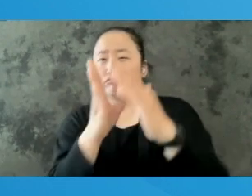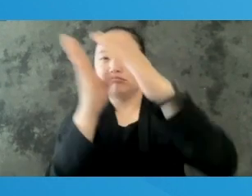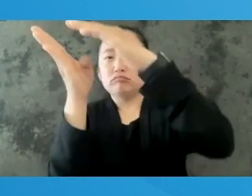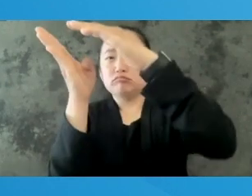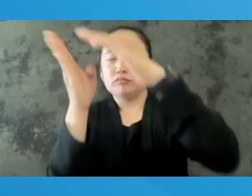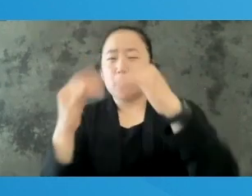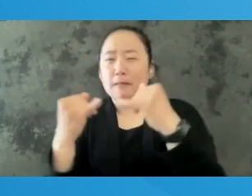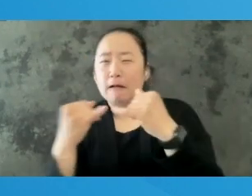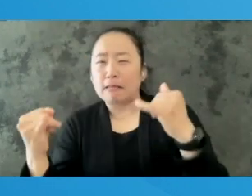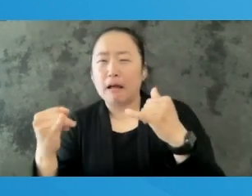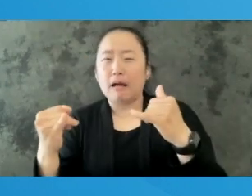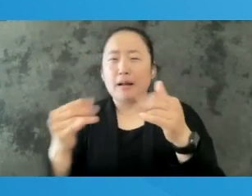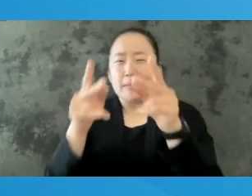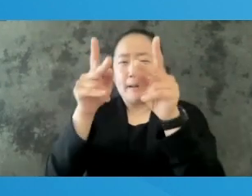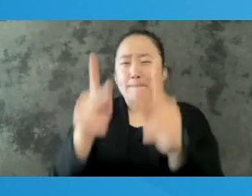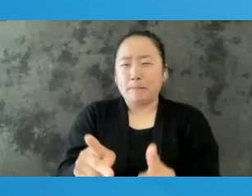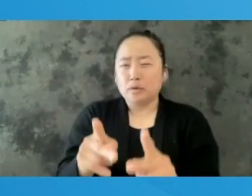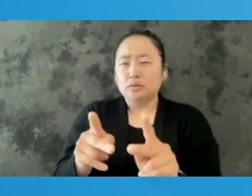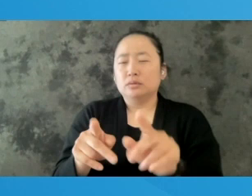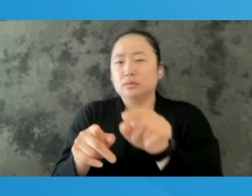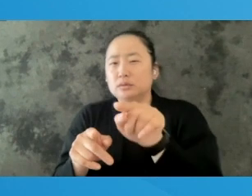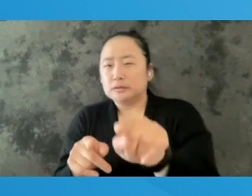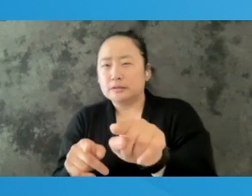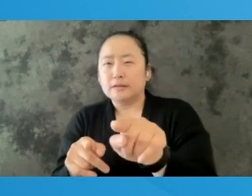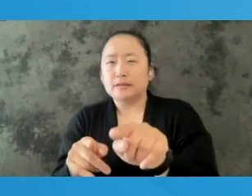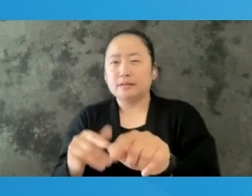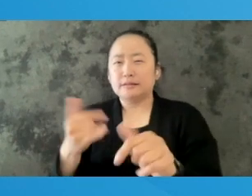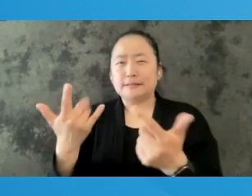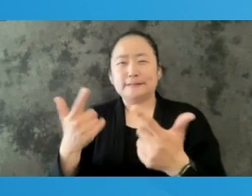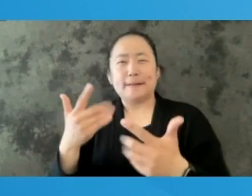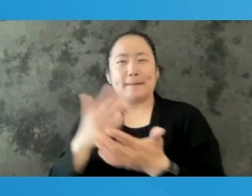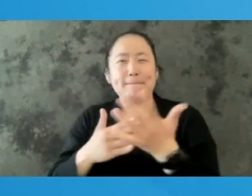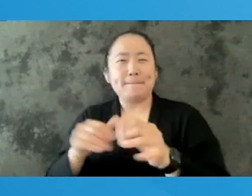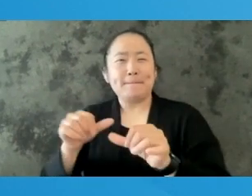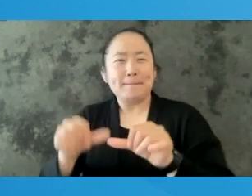in the background, indecision.